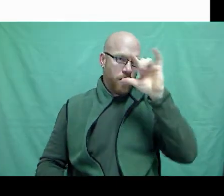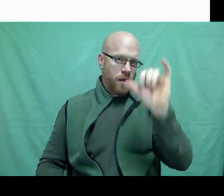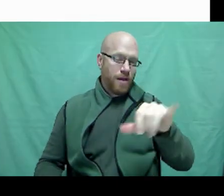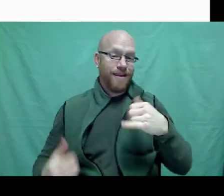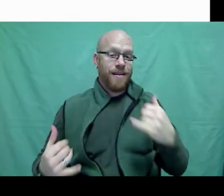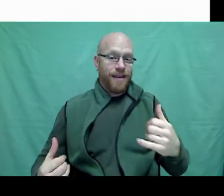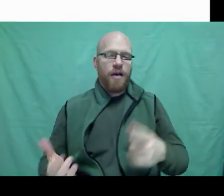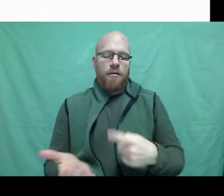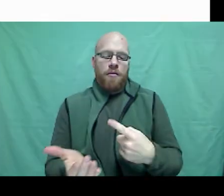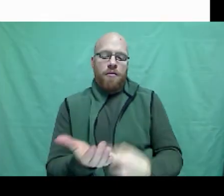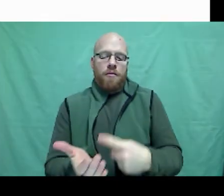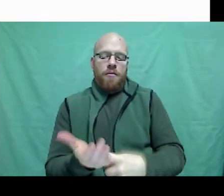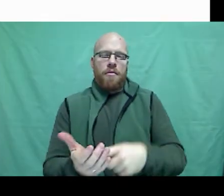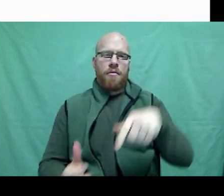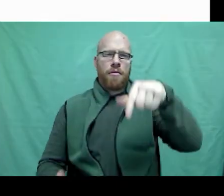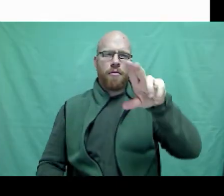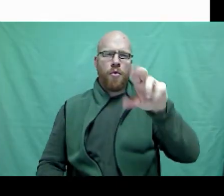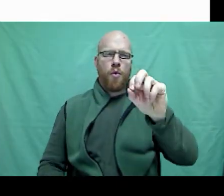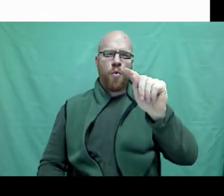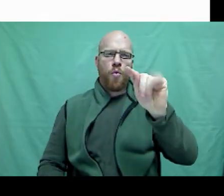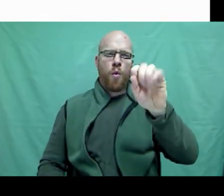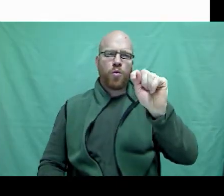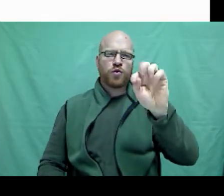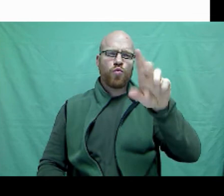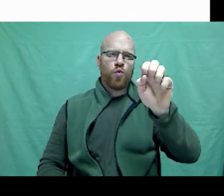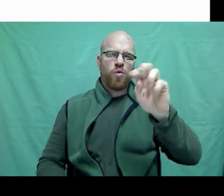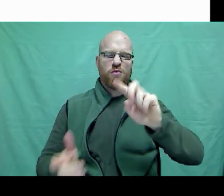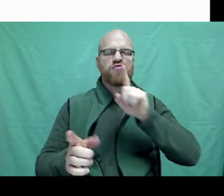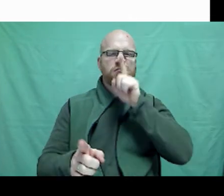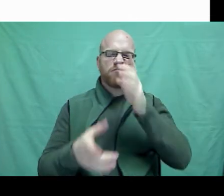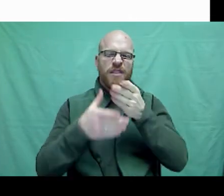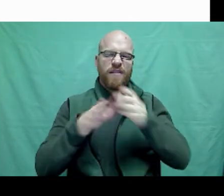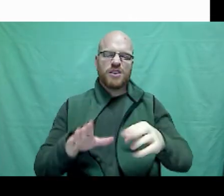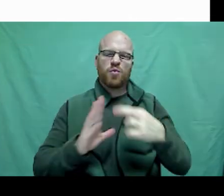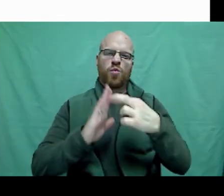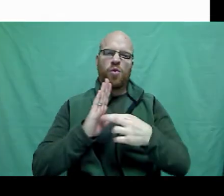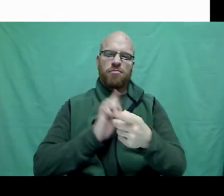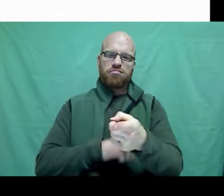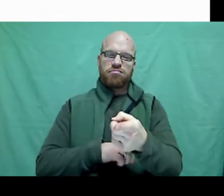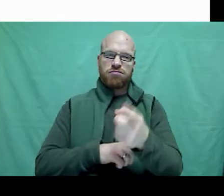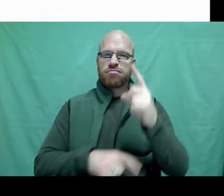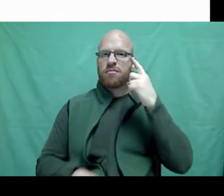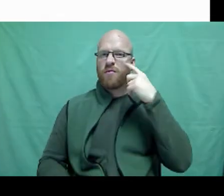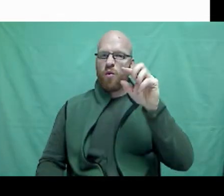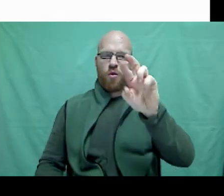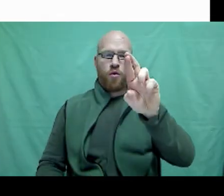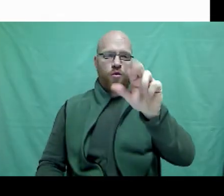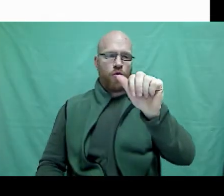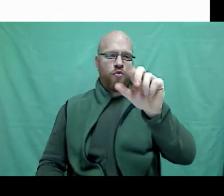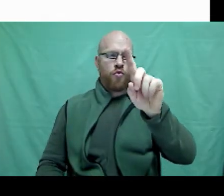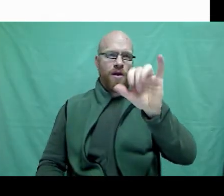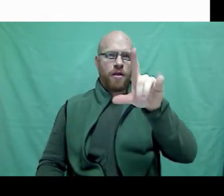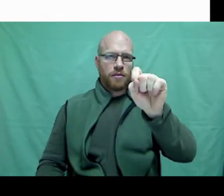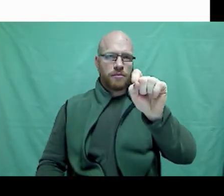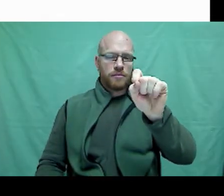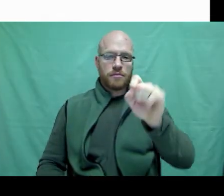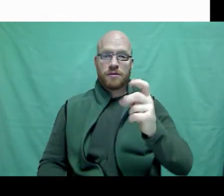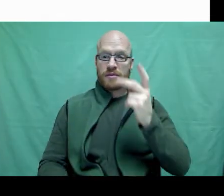Now we're going to talk about the quotient rule or the division rule for radicals.